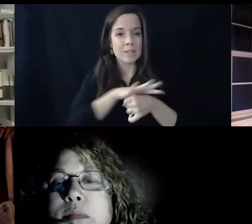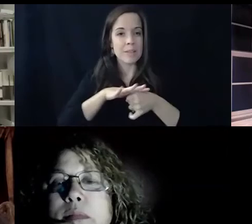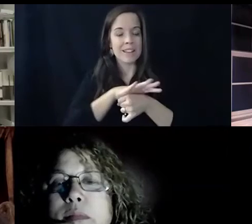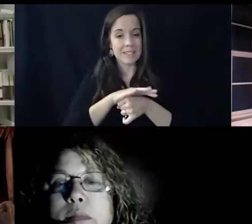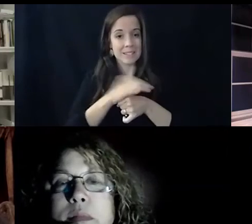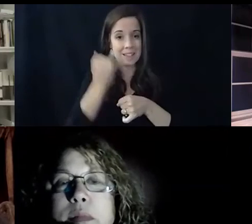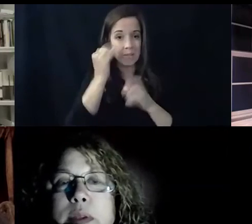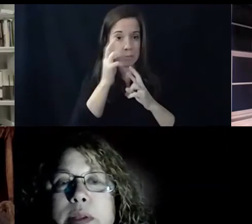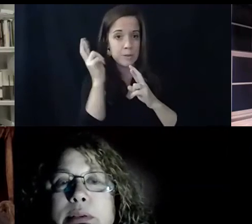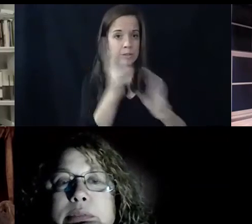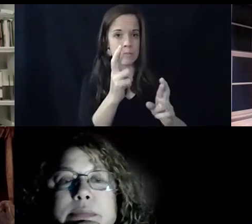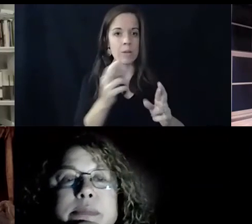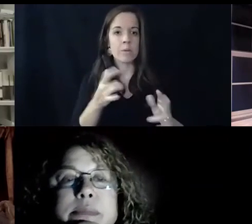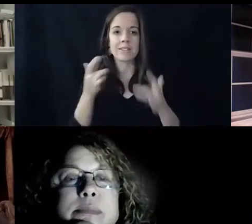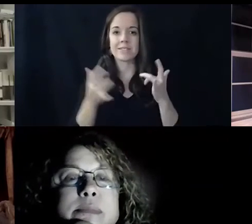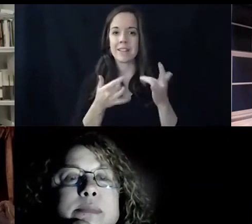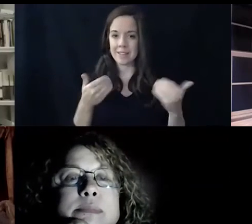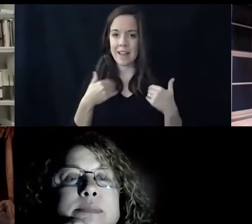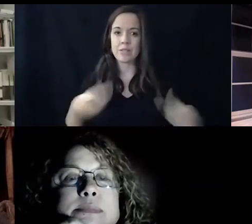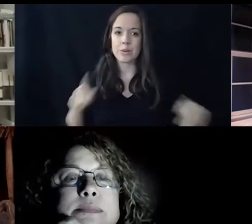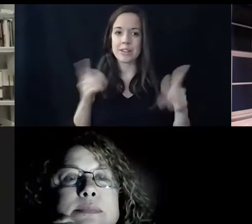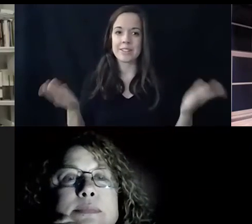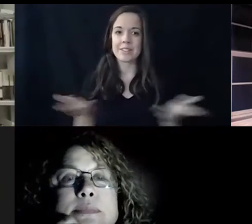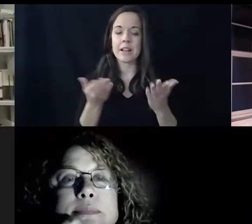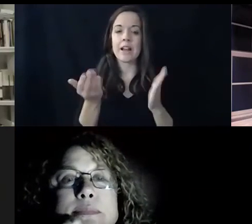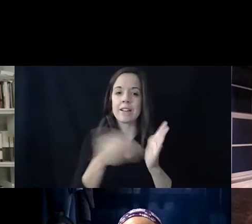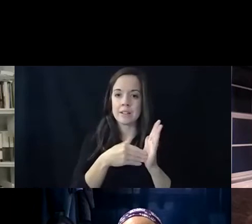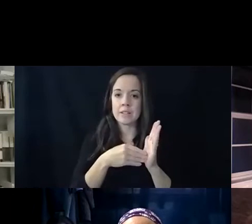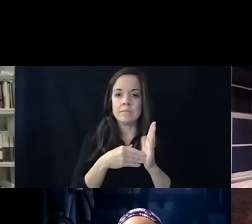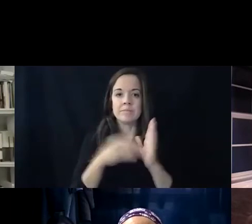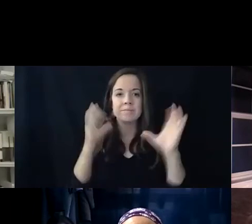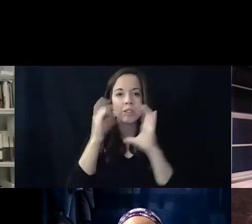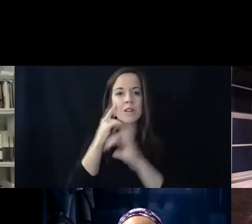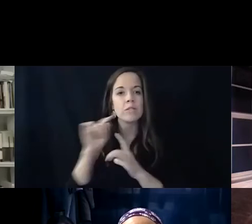we're just glad to have you here. And then again, look for links to access copies in the chat.